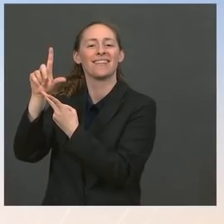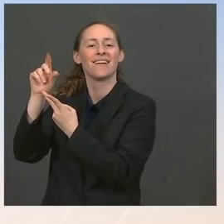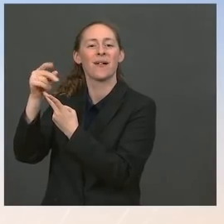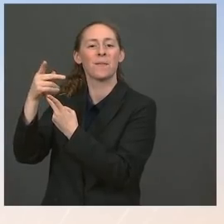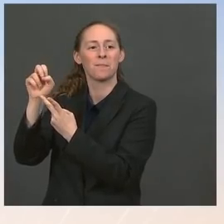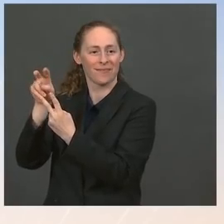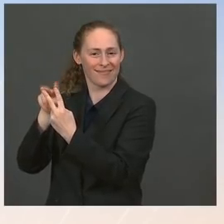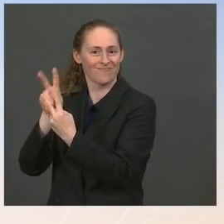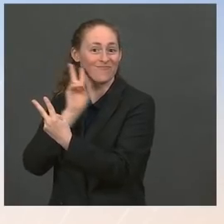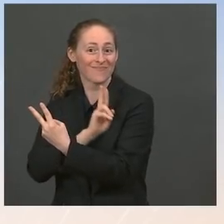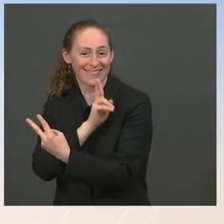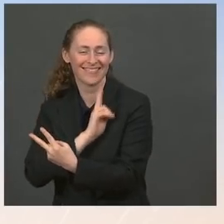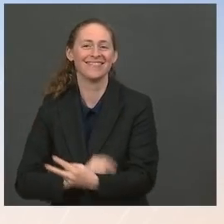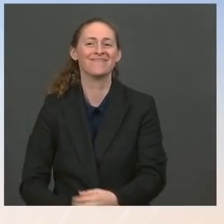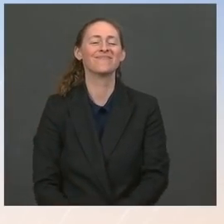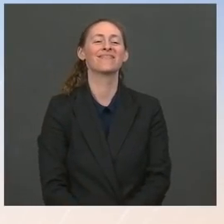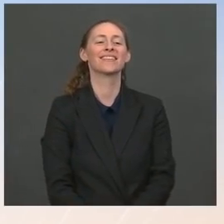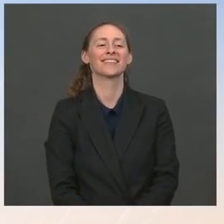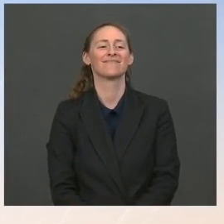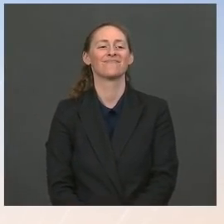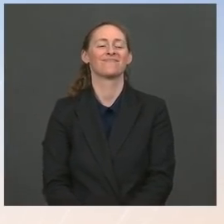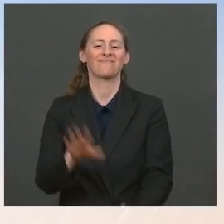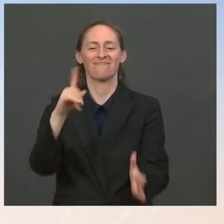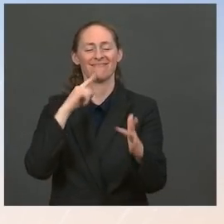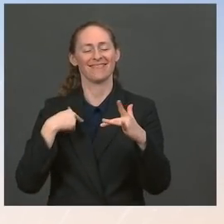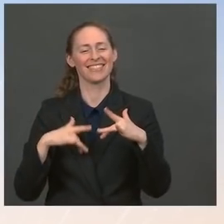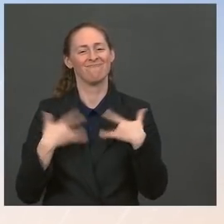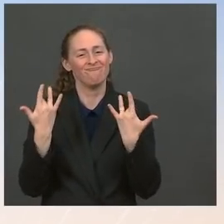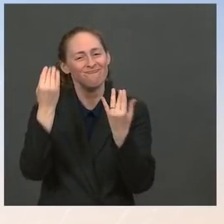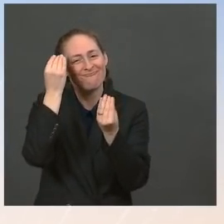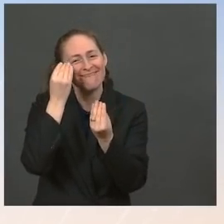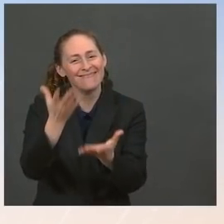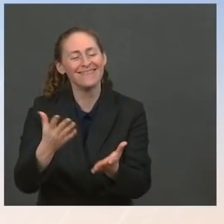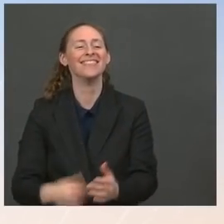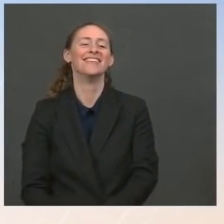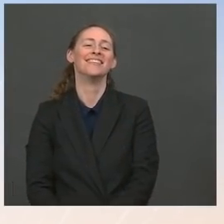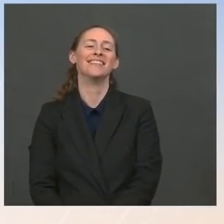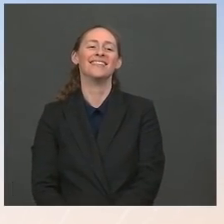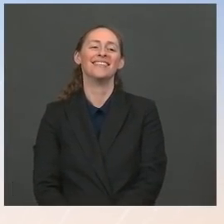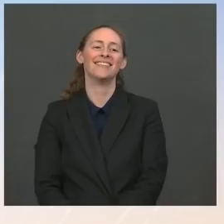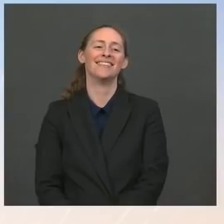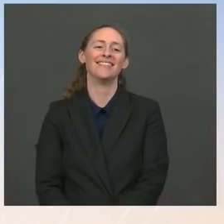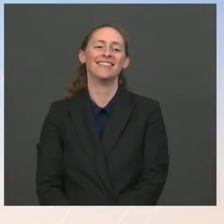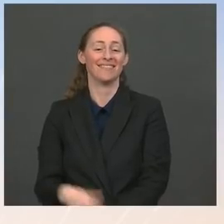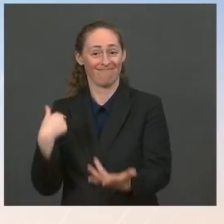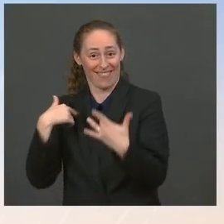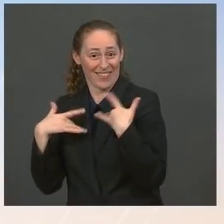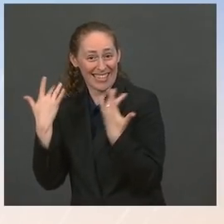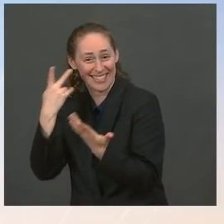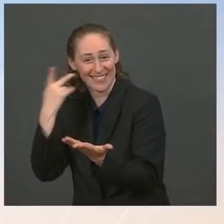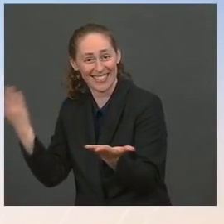really thought that was wonderful, great news. And so, with that, I'm really happy to introduce you. Here we go. Secretary Buttigieg: Thank you.